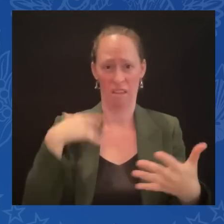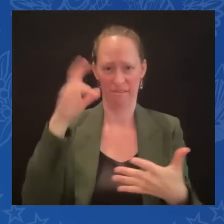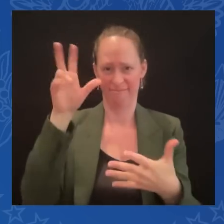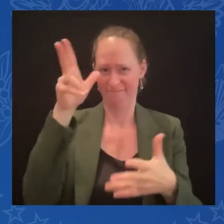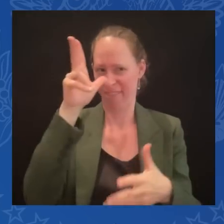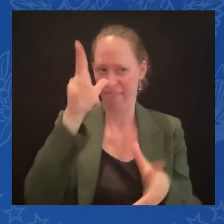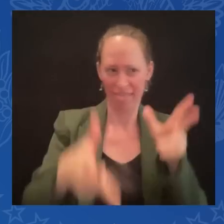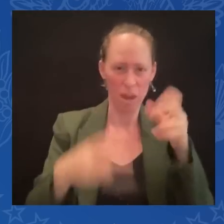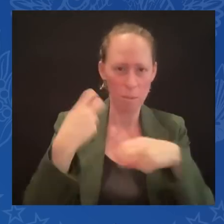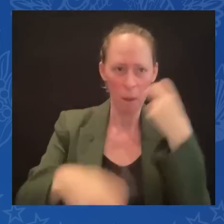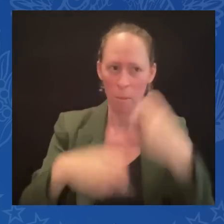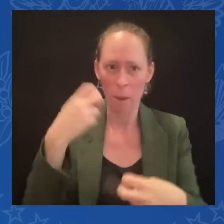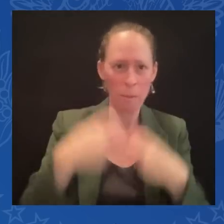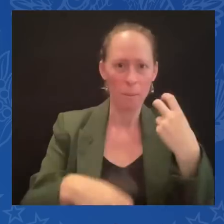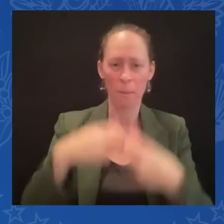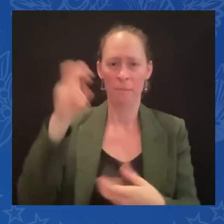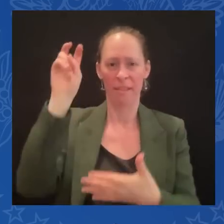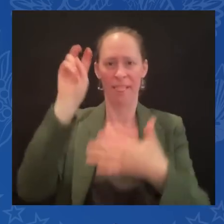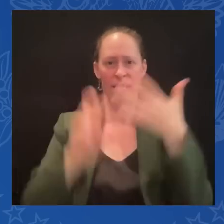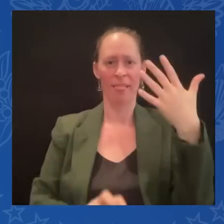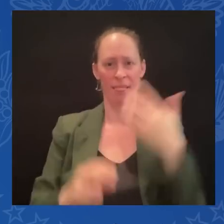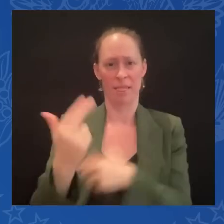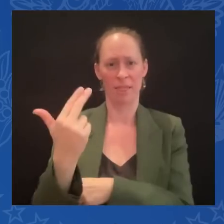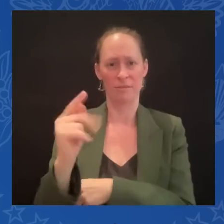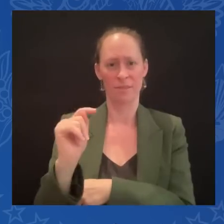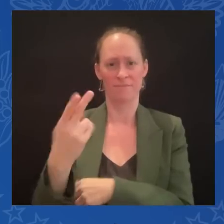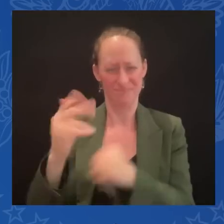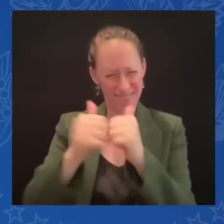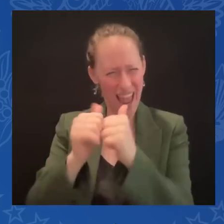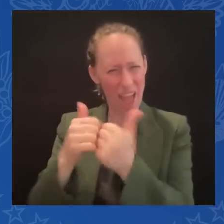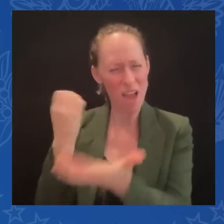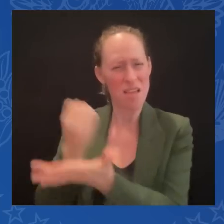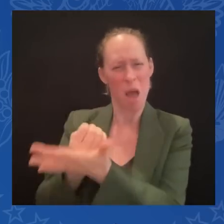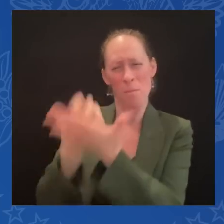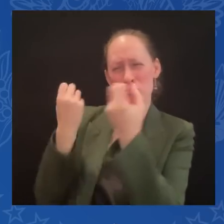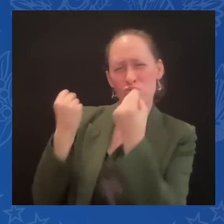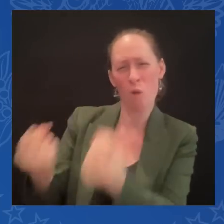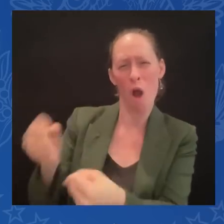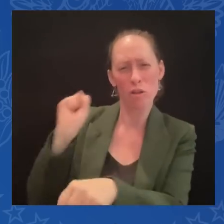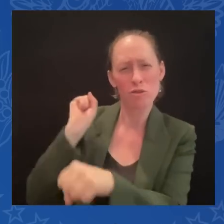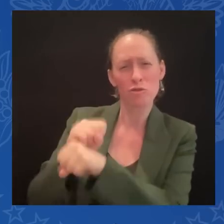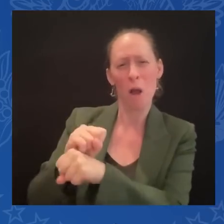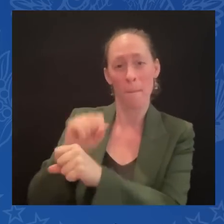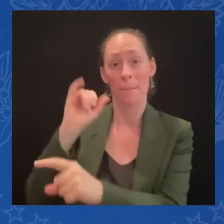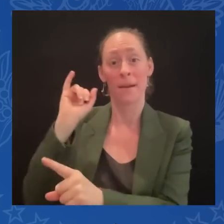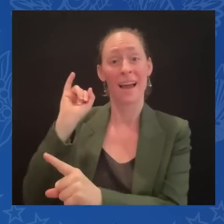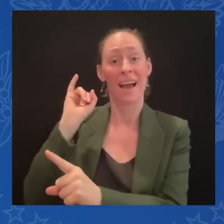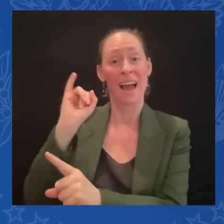and not have the best infrastructure in the world? Under my predecessor, Infrastructure Week became a punchline.